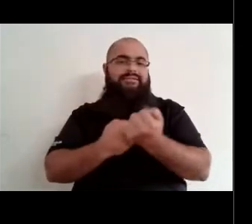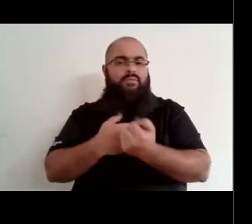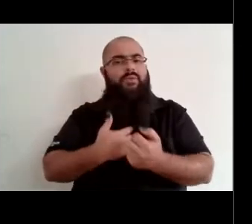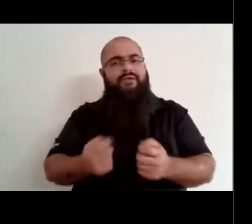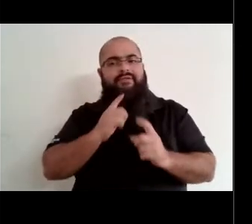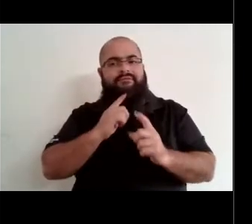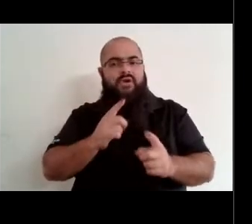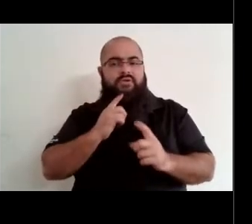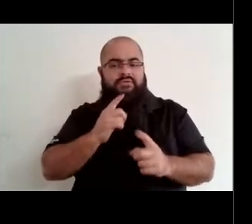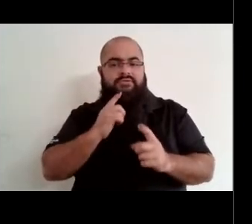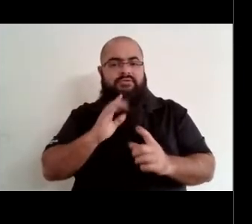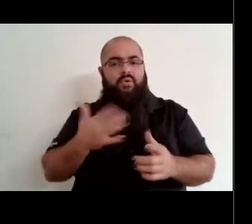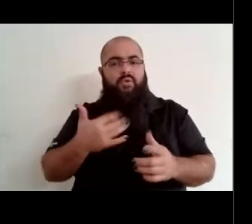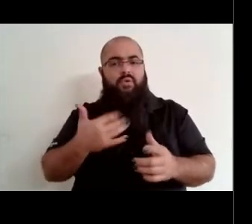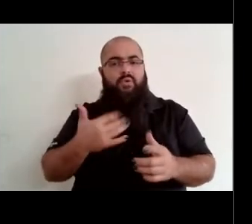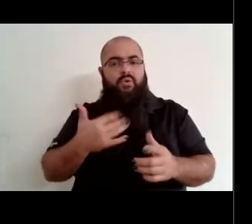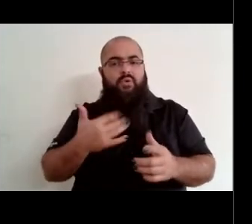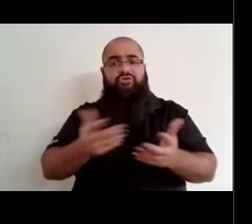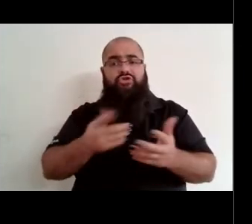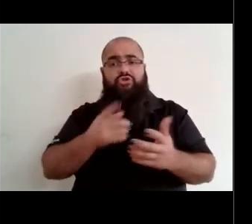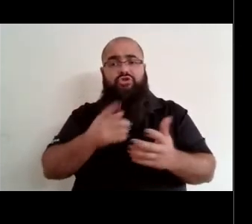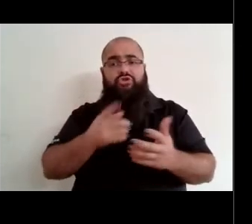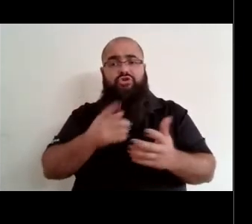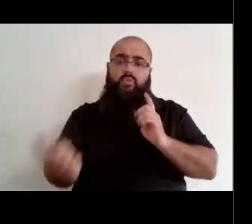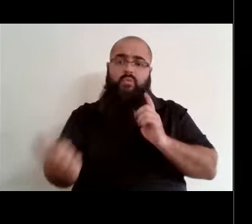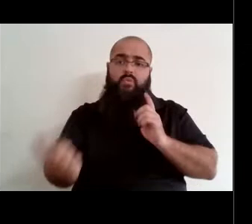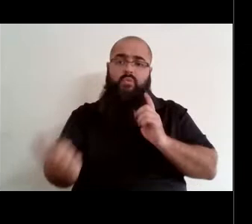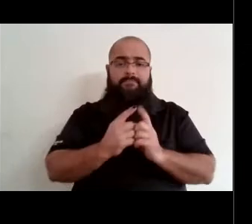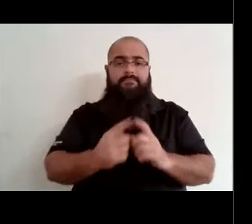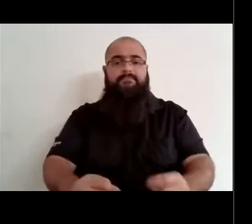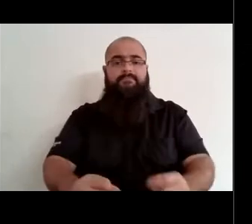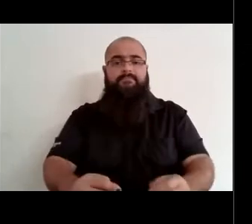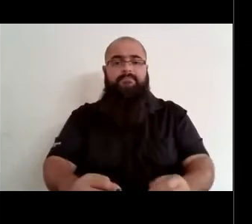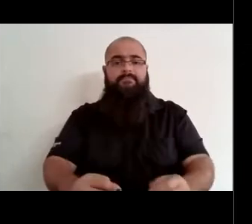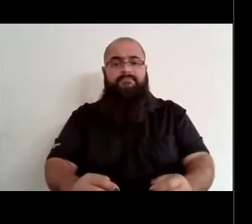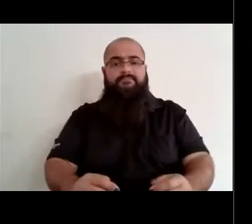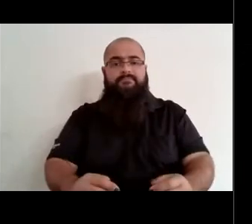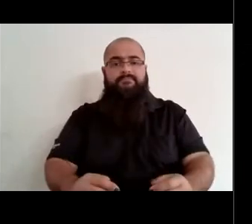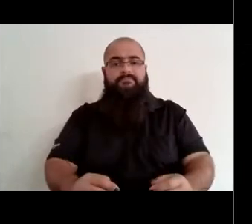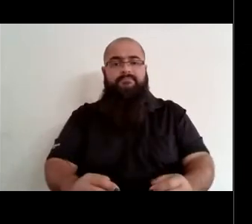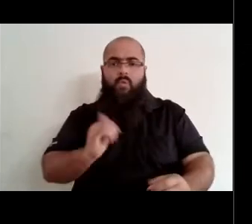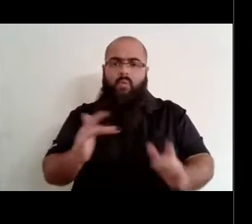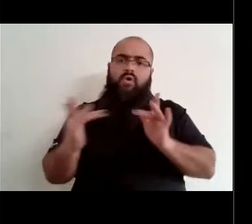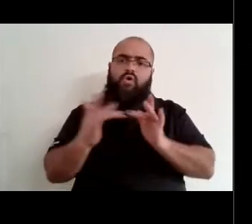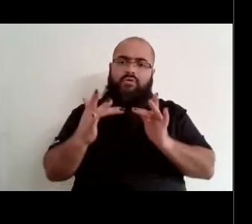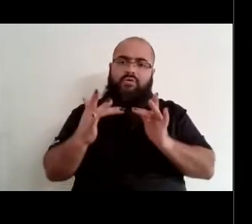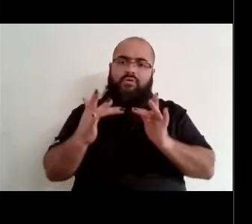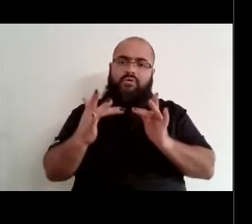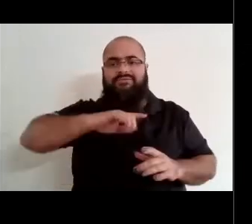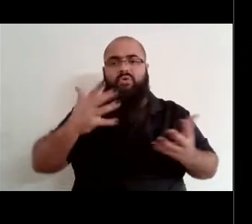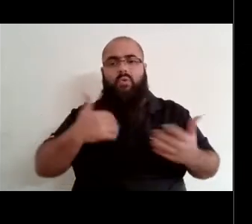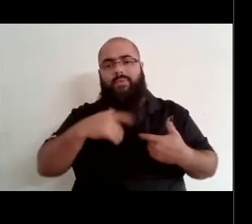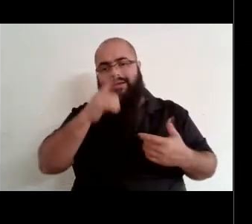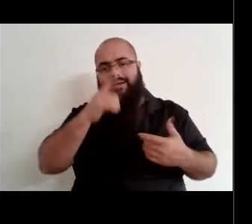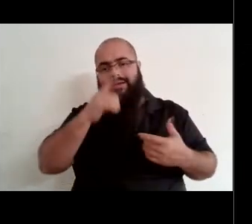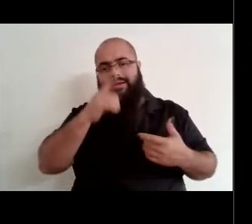We collaborate with our support workers are well that are important to that aspect as well. Now I hand over. Thanks.